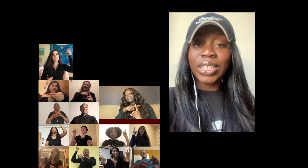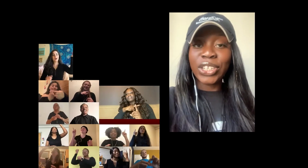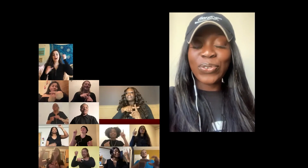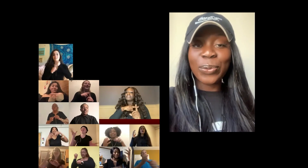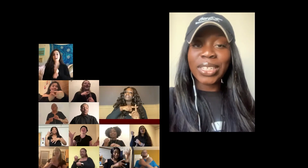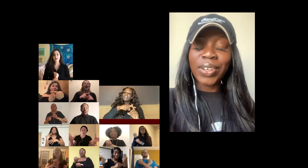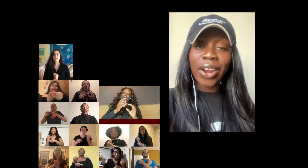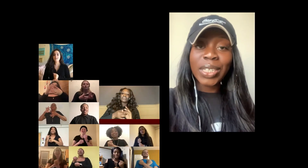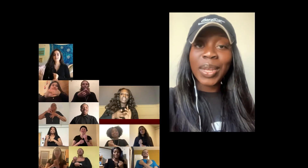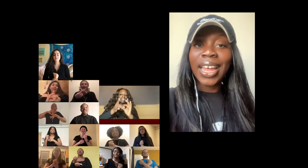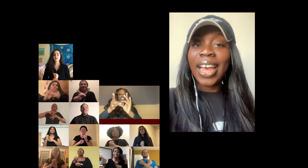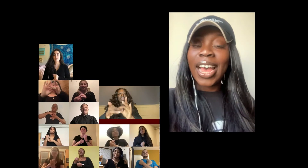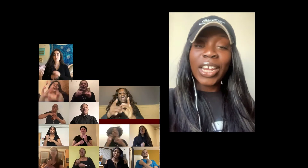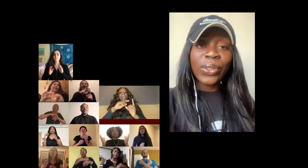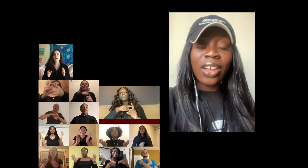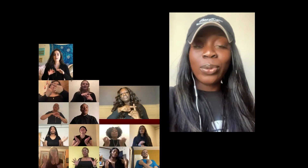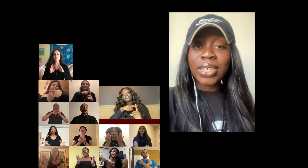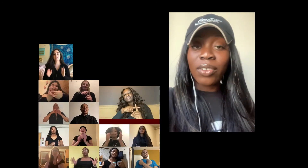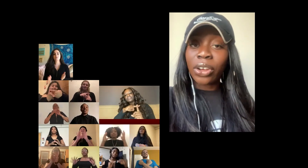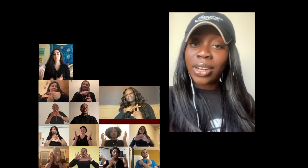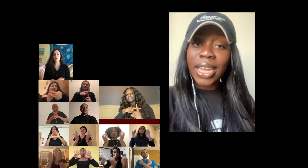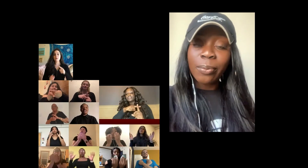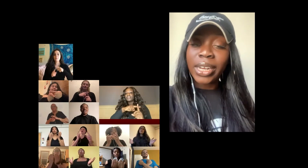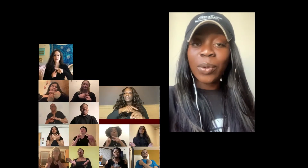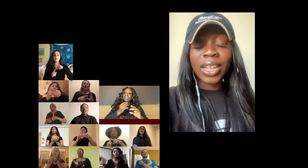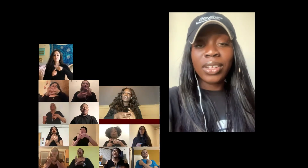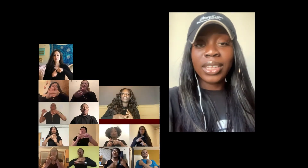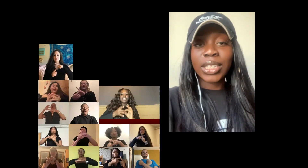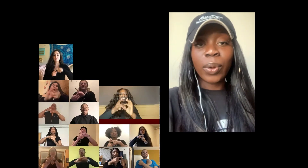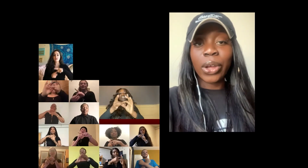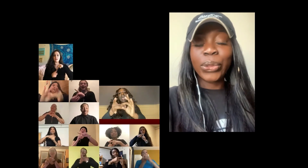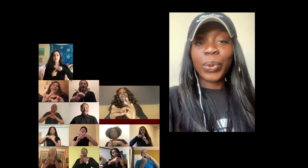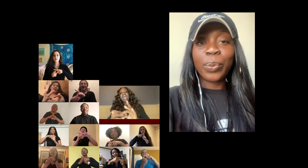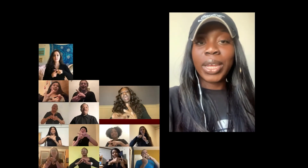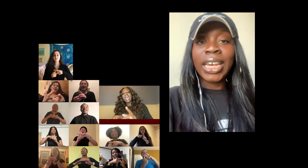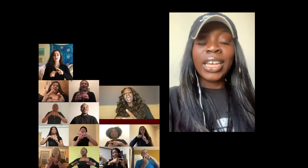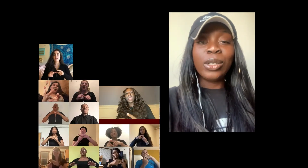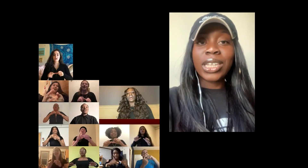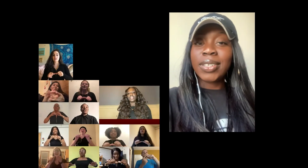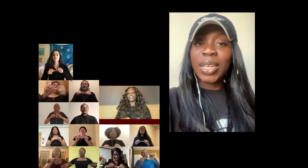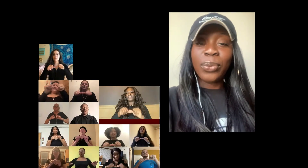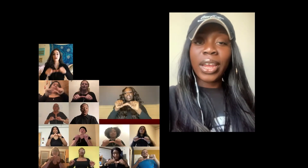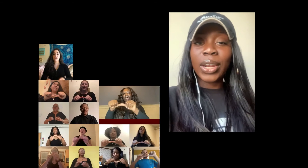I just wanted to share a few words of encouragement. I know that everyone's having a hard time right now with everything that's going on in the world but you just have to keep praying